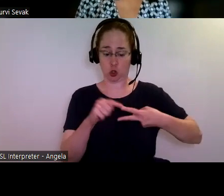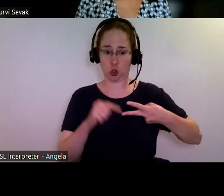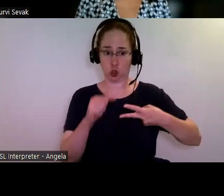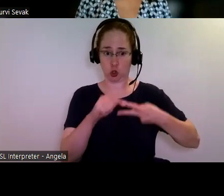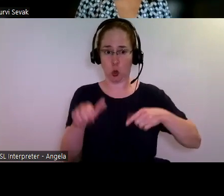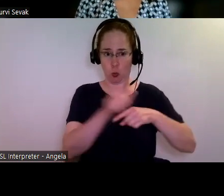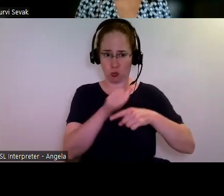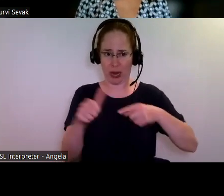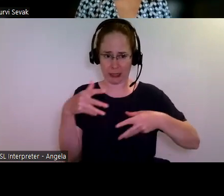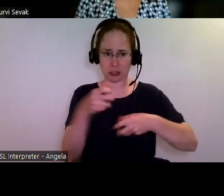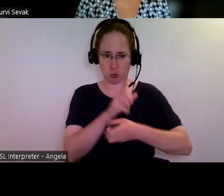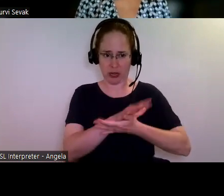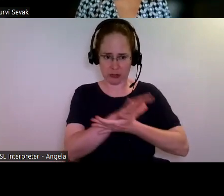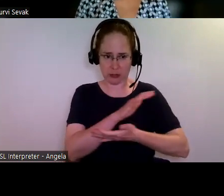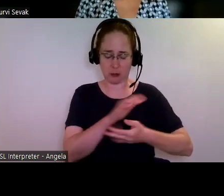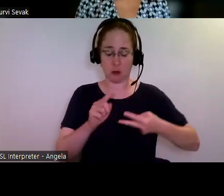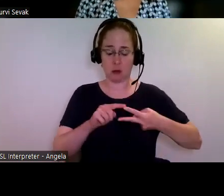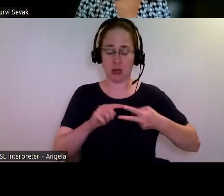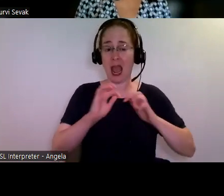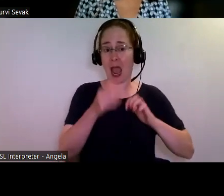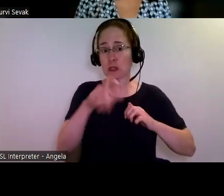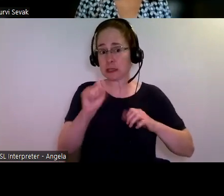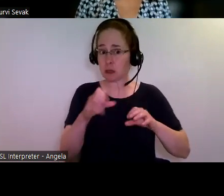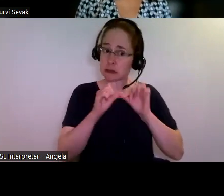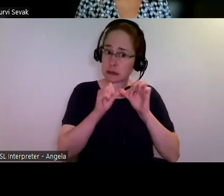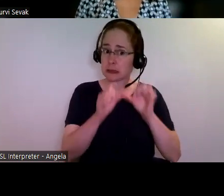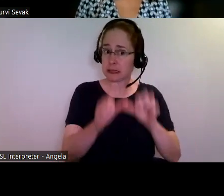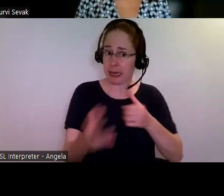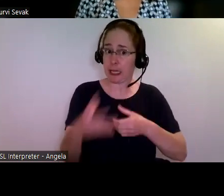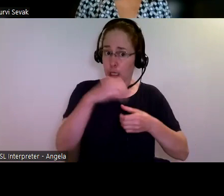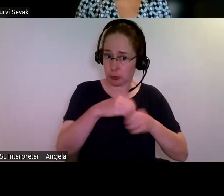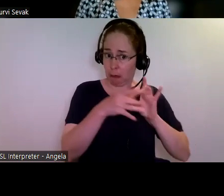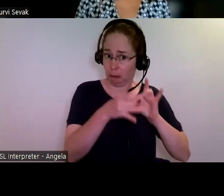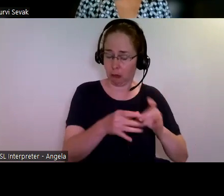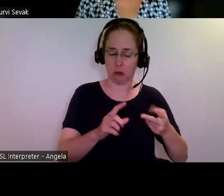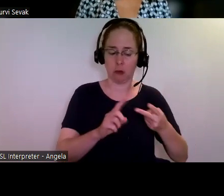One focused on how CILs can sustain engagement, and the second one on program and activity